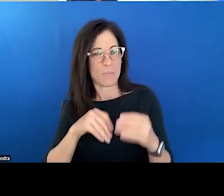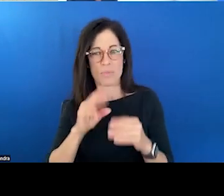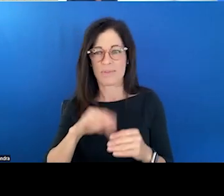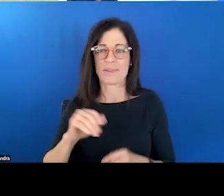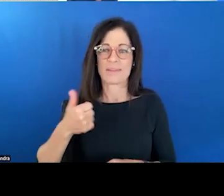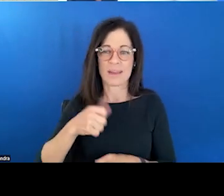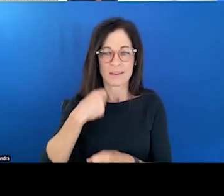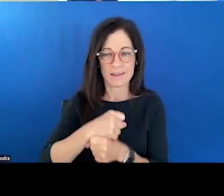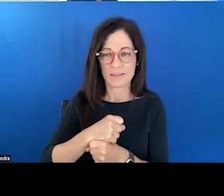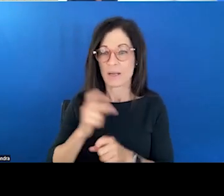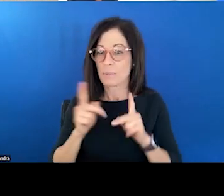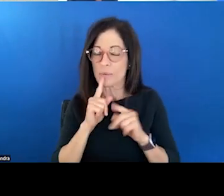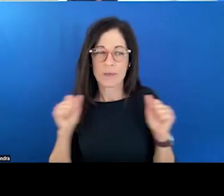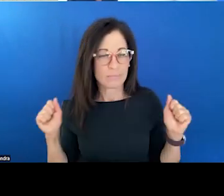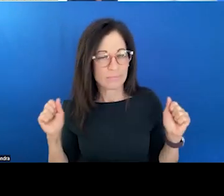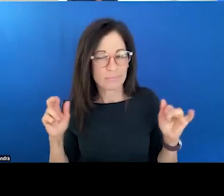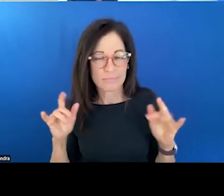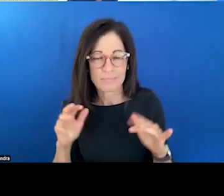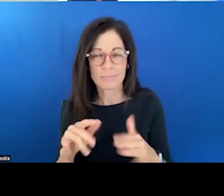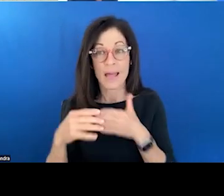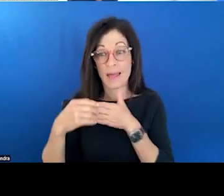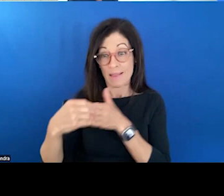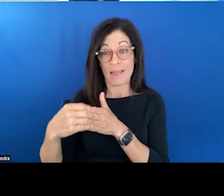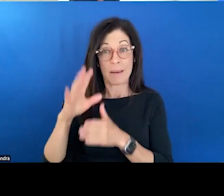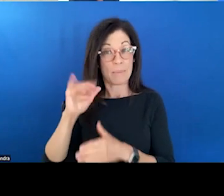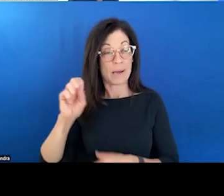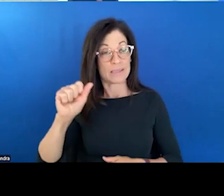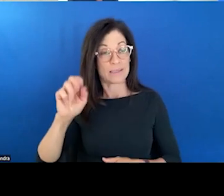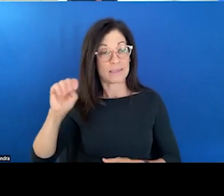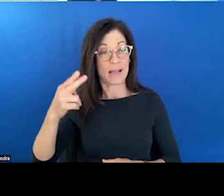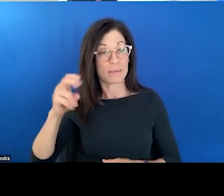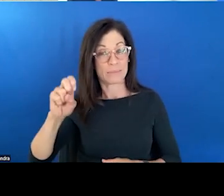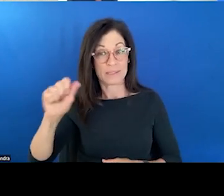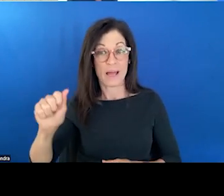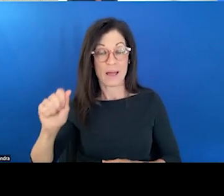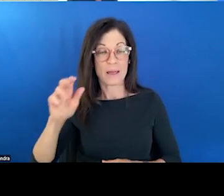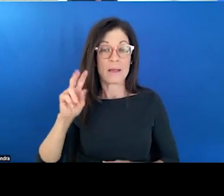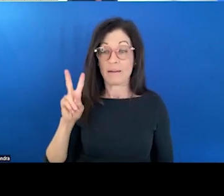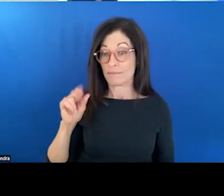FOLKS ARE COMING TOGETHER -- LED BY SAMHSA -- VIBRANT IS A